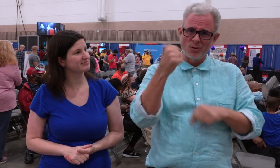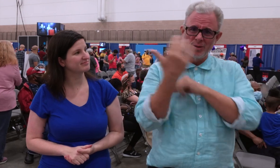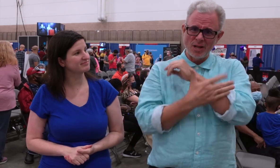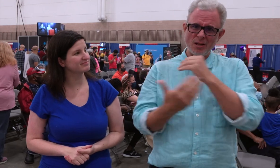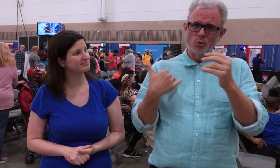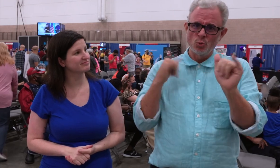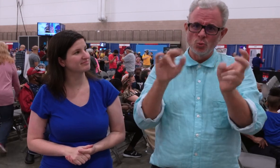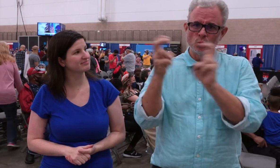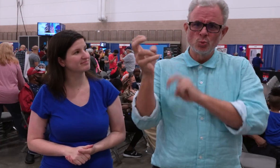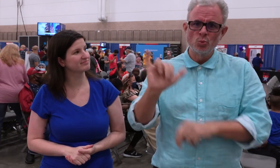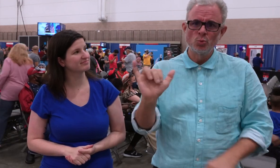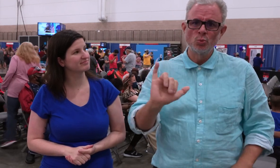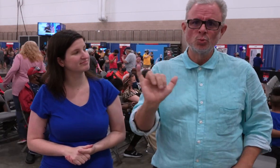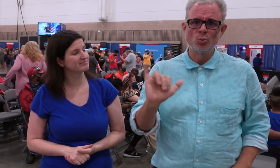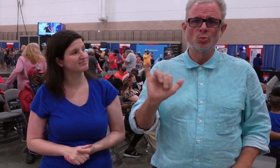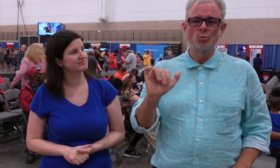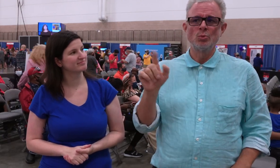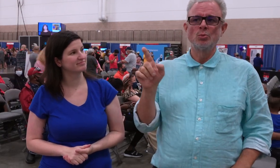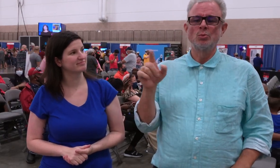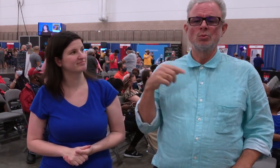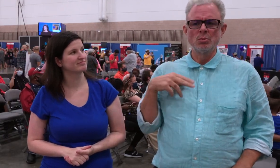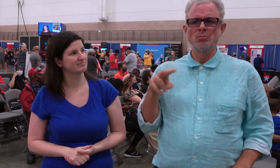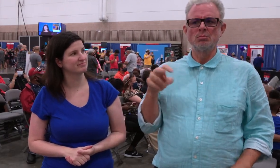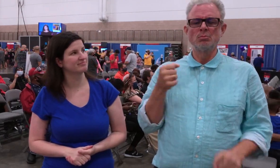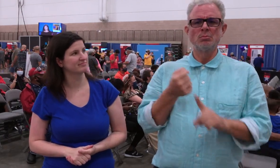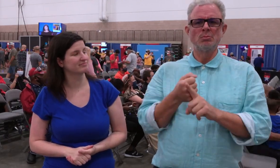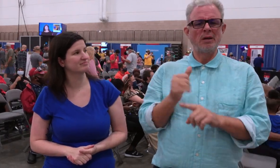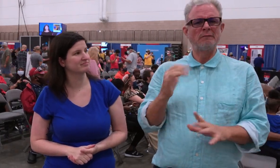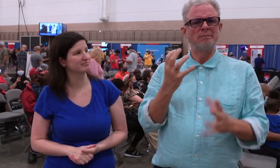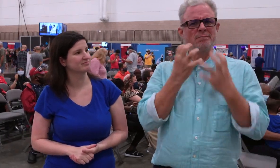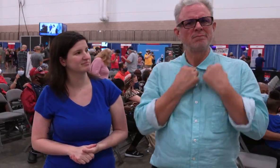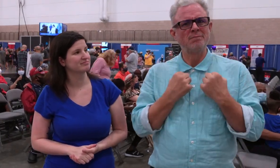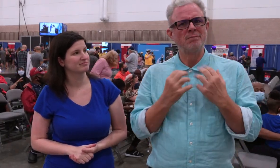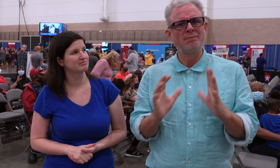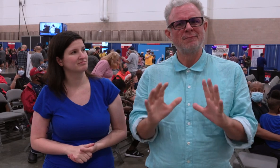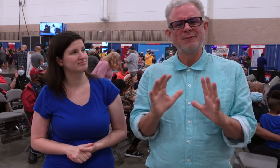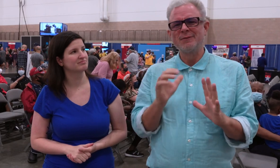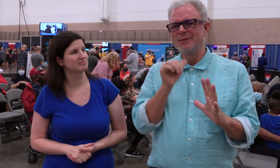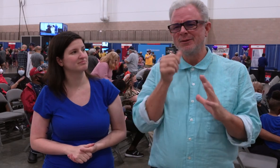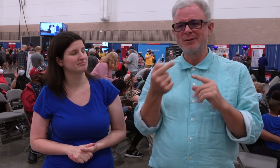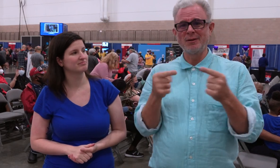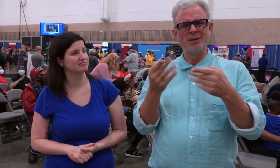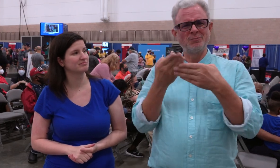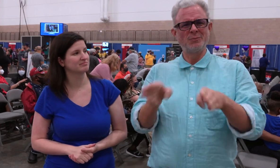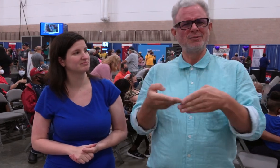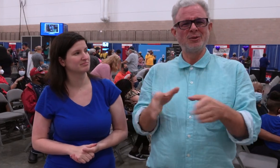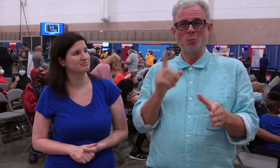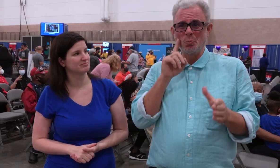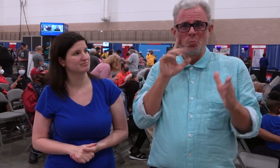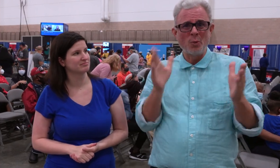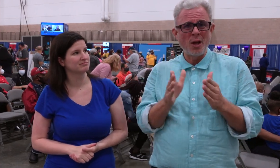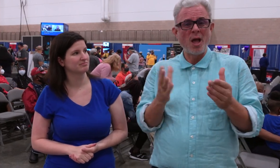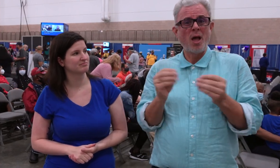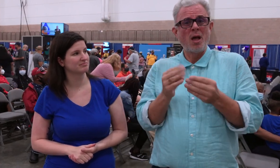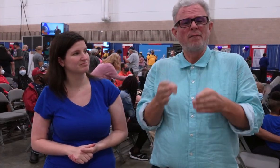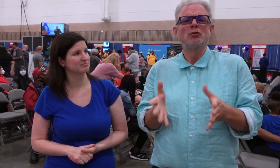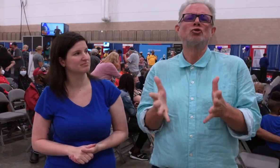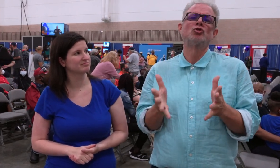Nope, other countries have these issues too. It’s something we should value and not let divide us. The deaf world’s already small, so even smaller?